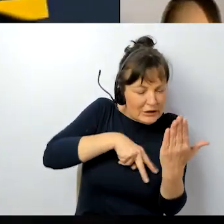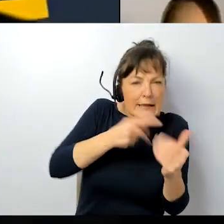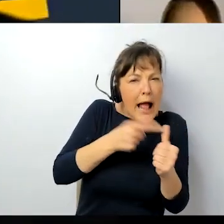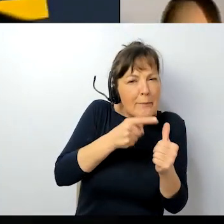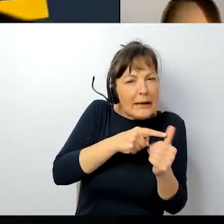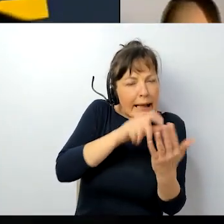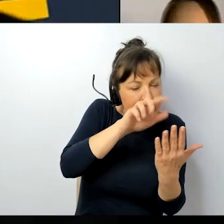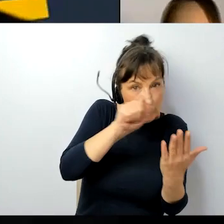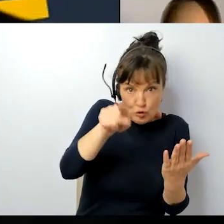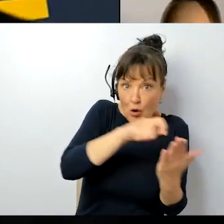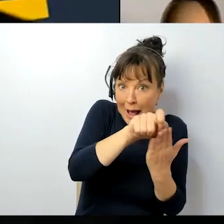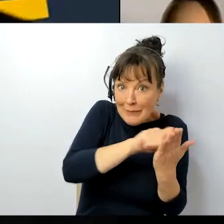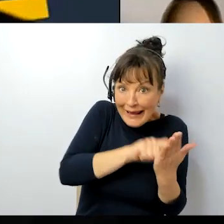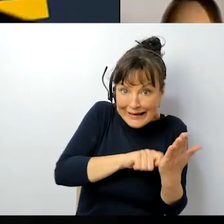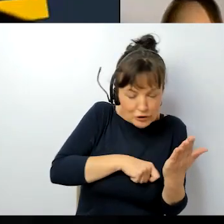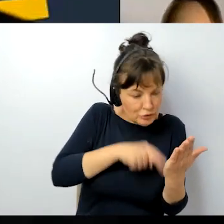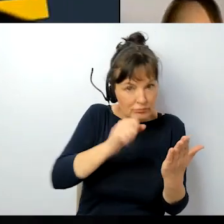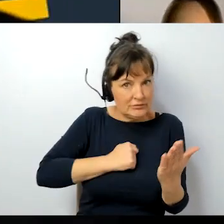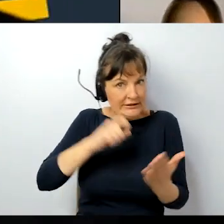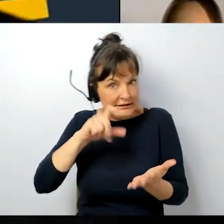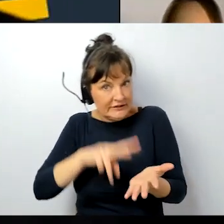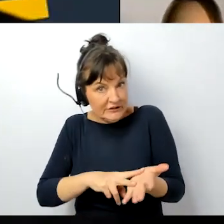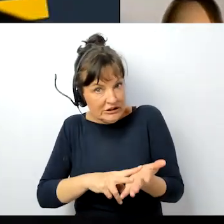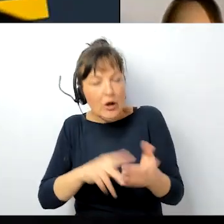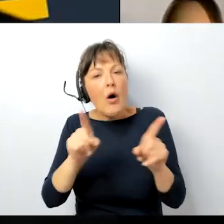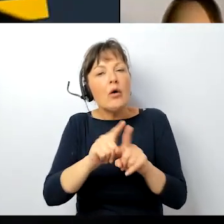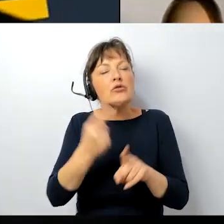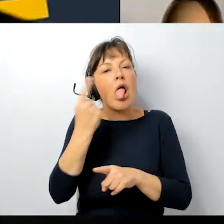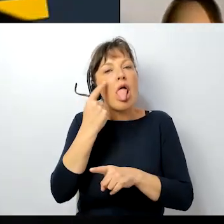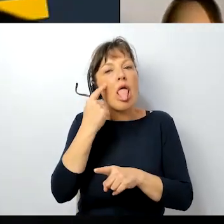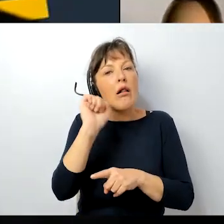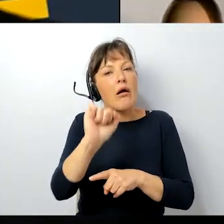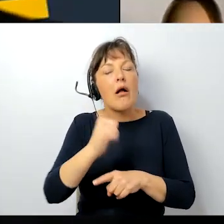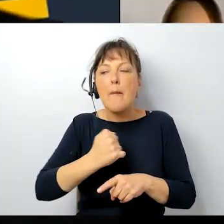tend to genuinely want to work there, so reminding yourself of that reading over your application,